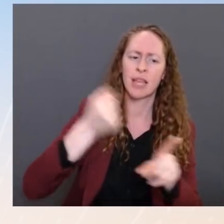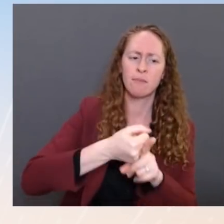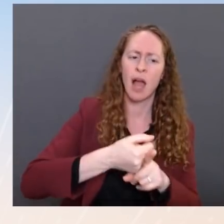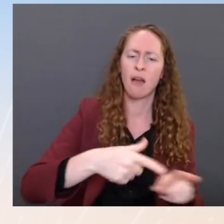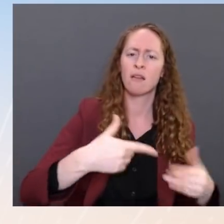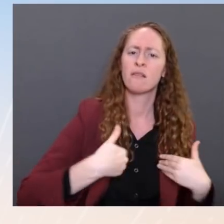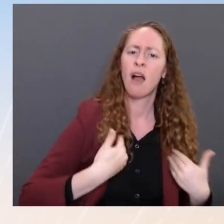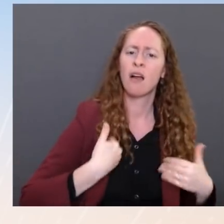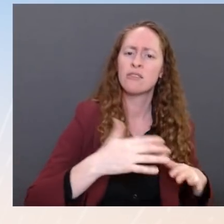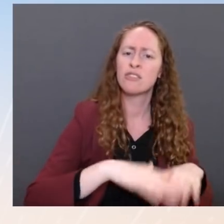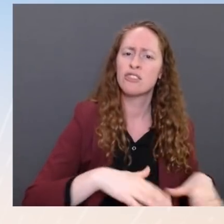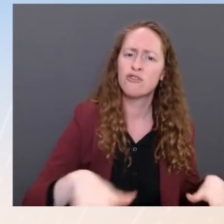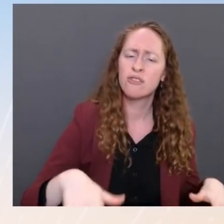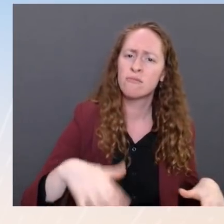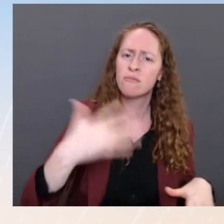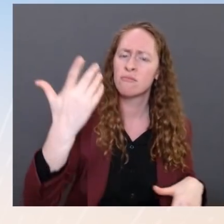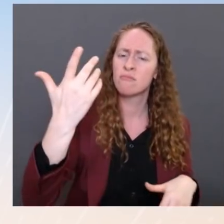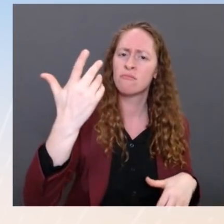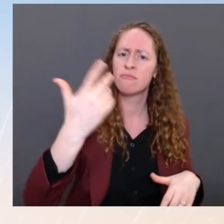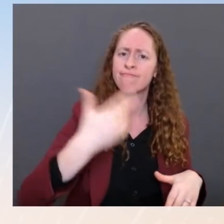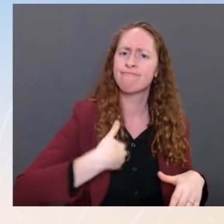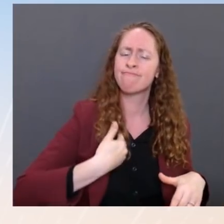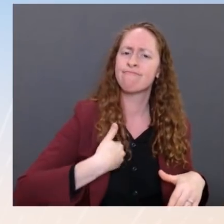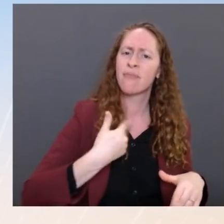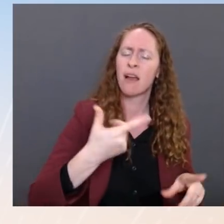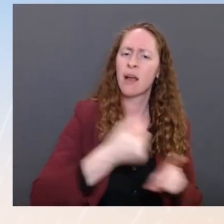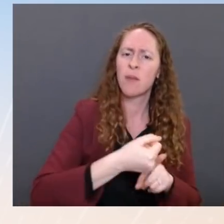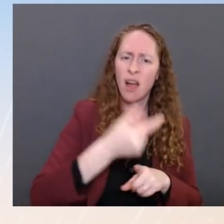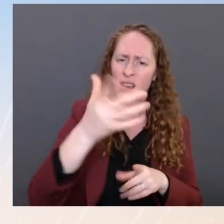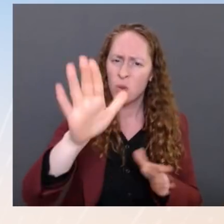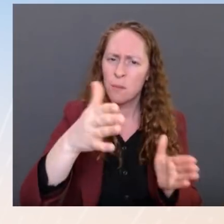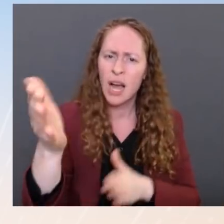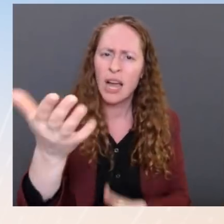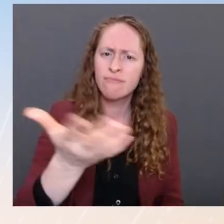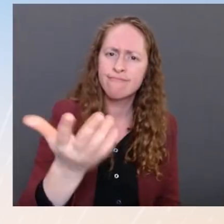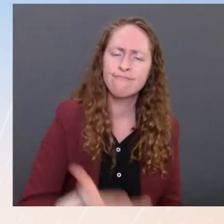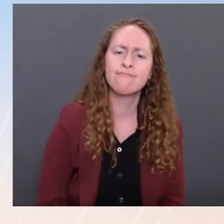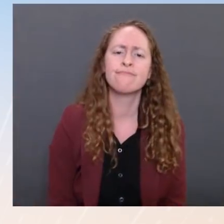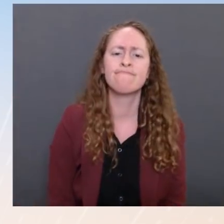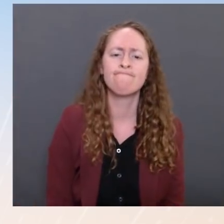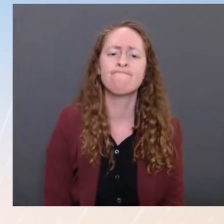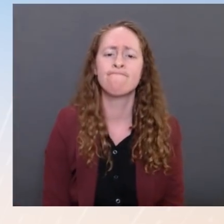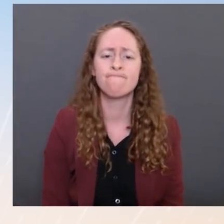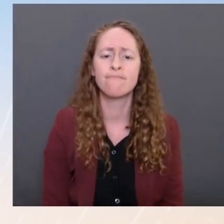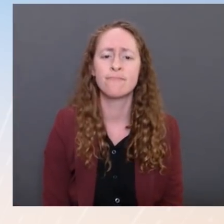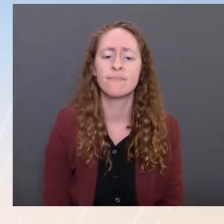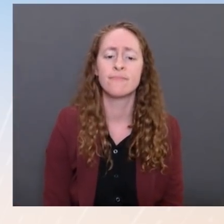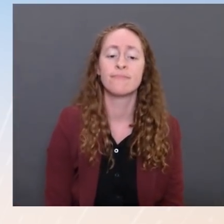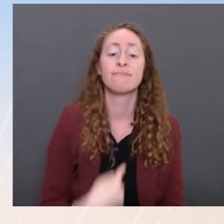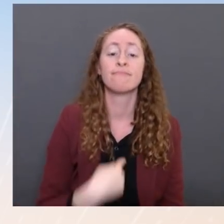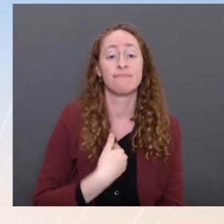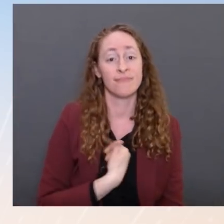she'd think you were very hip and cool, no doubt -- this is a huge concern that I have, we have, the President has --